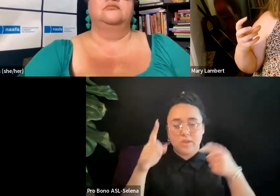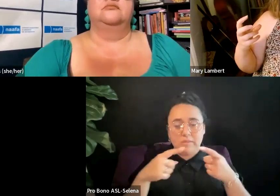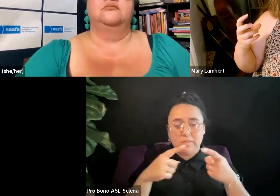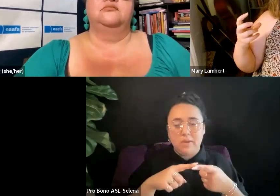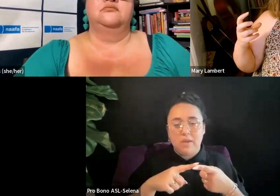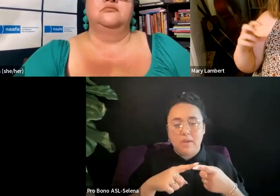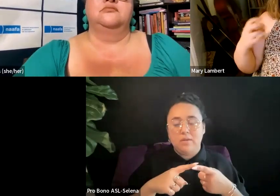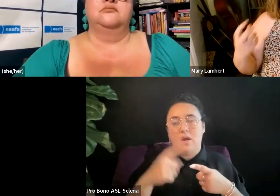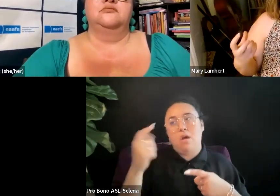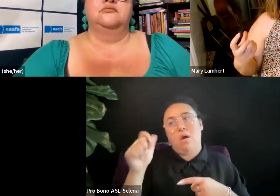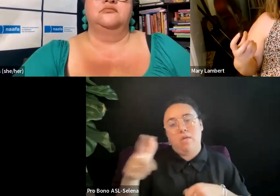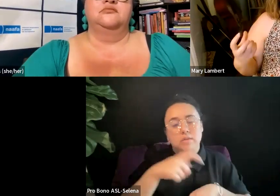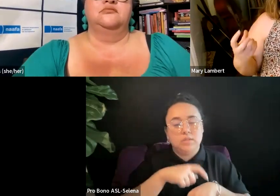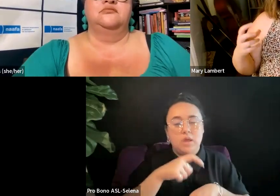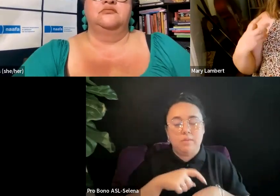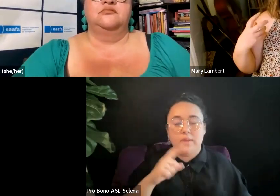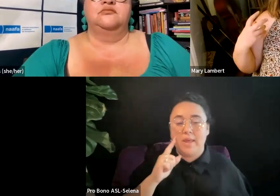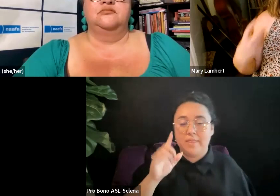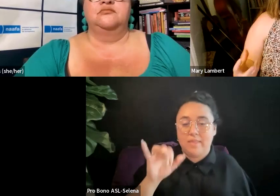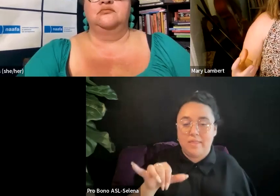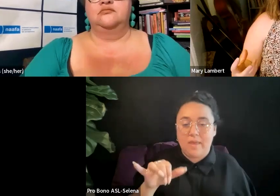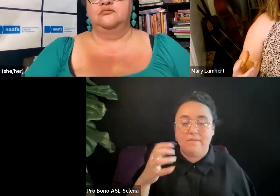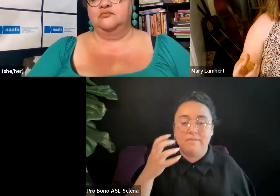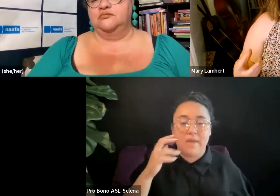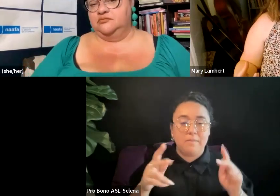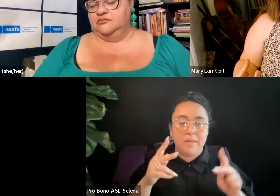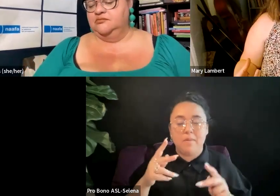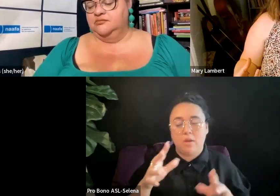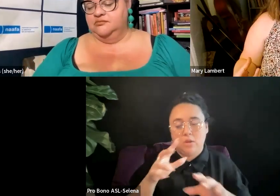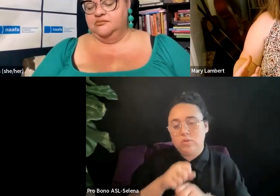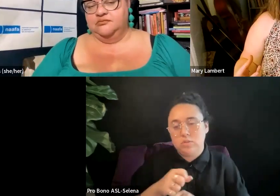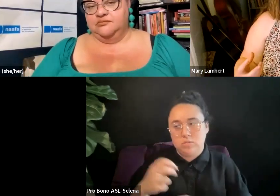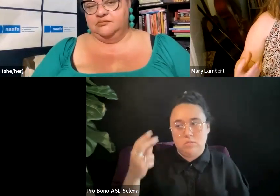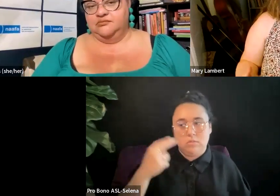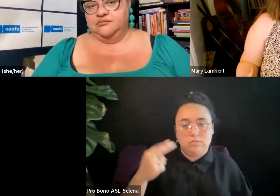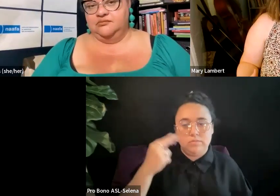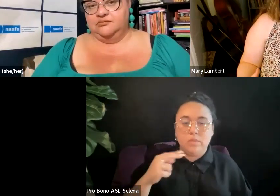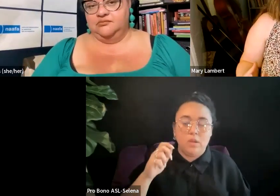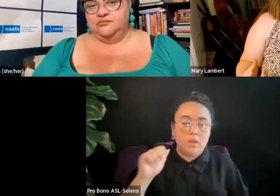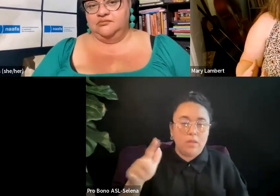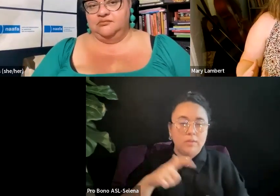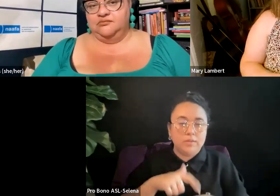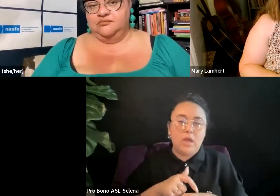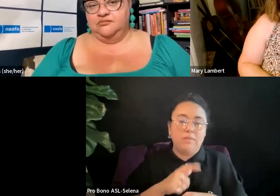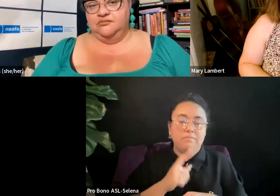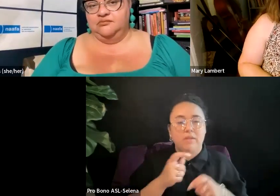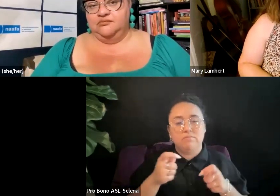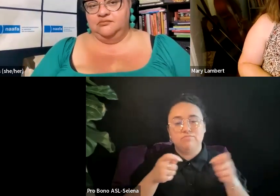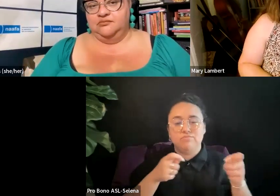And I think that ballroom is to being surveilled all the time. And policed for food choices,